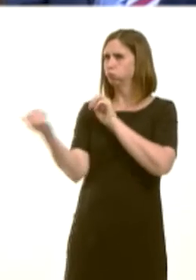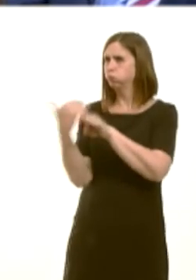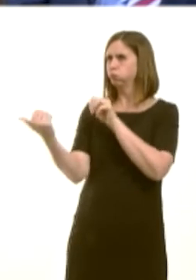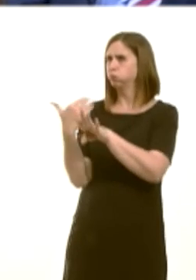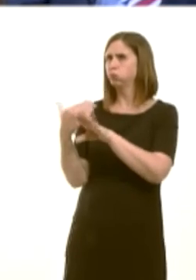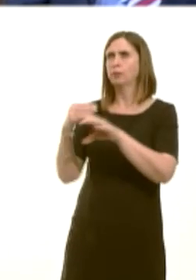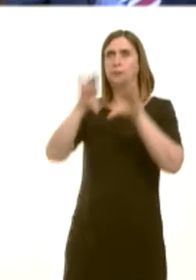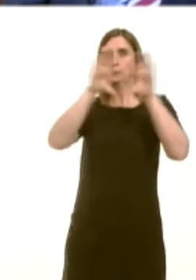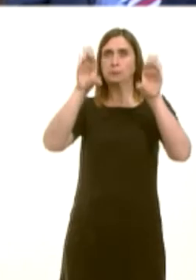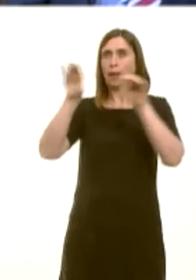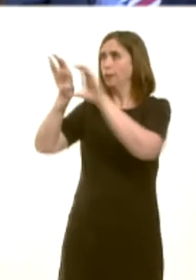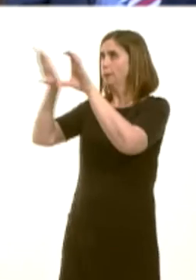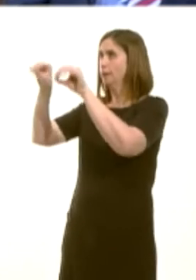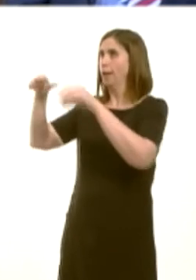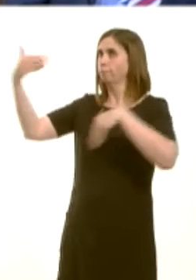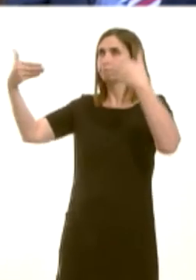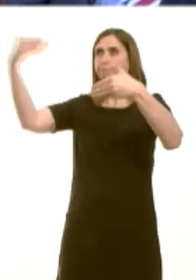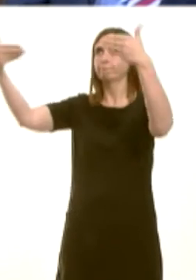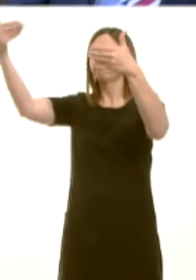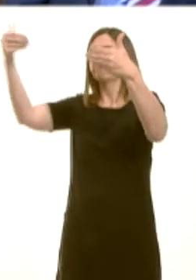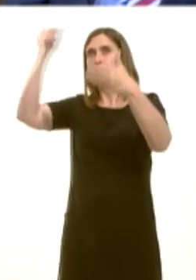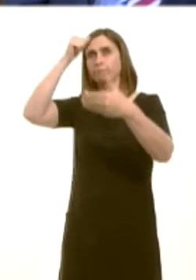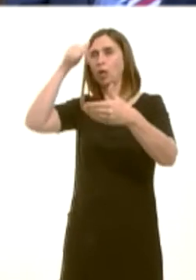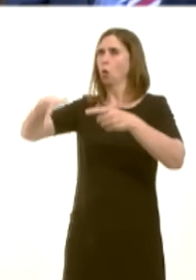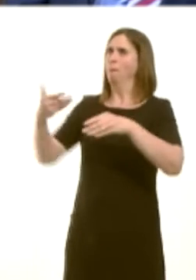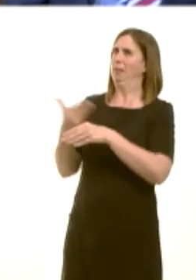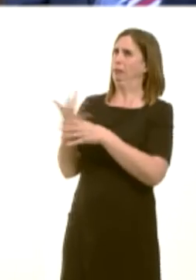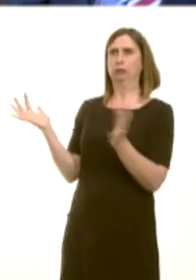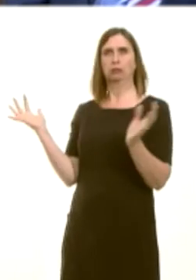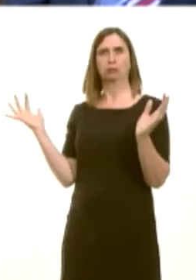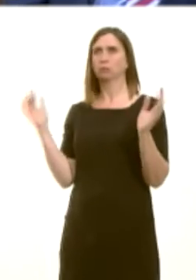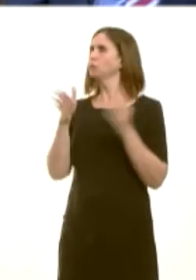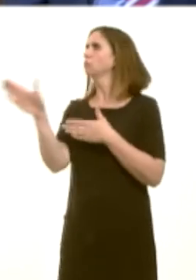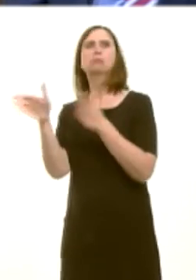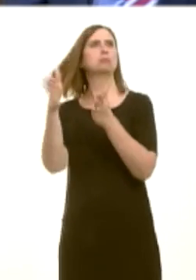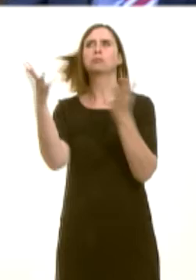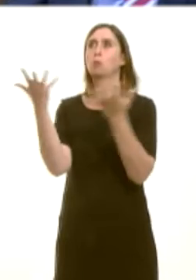signage to assist with marketing the zone is being taken forward. Of course, the development